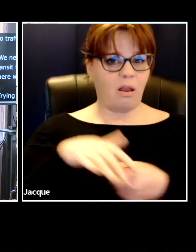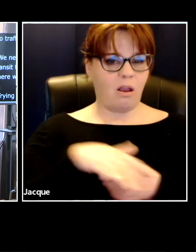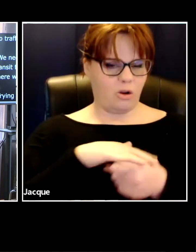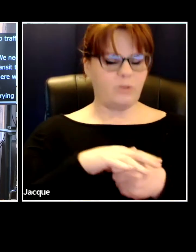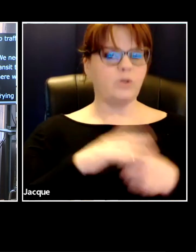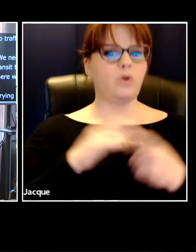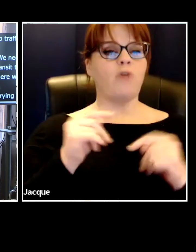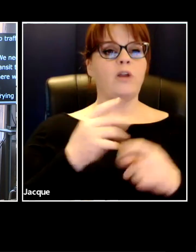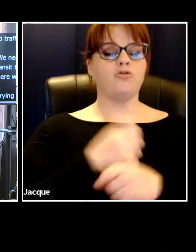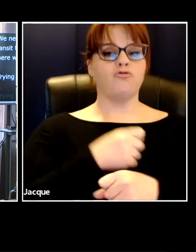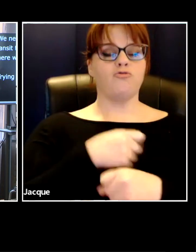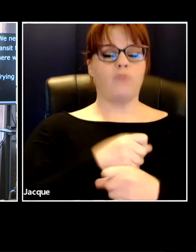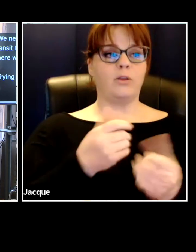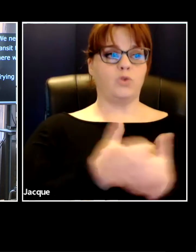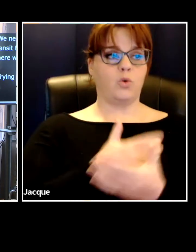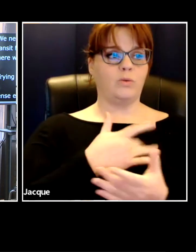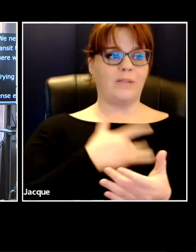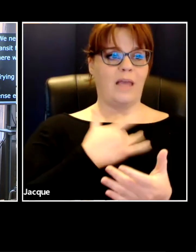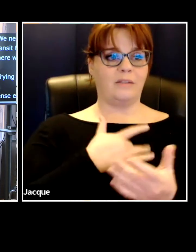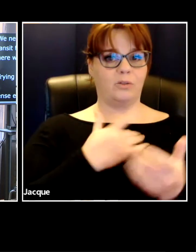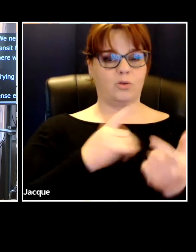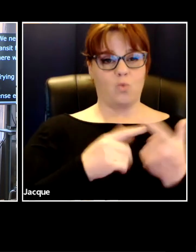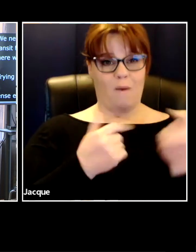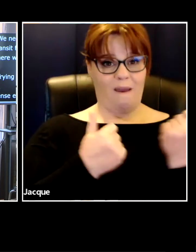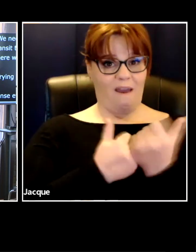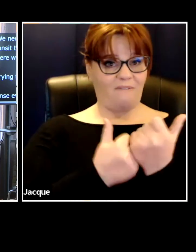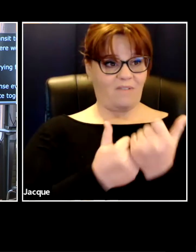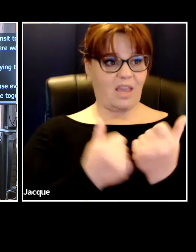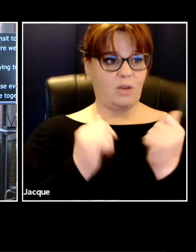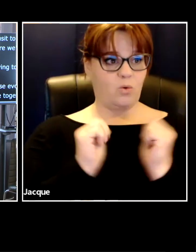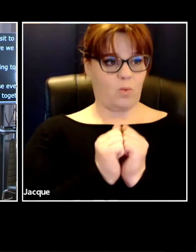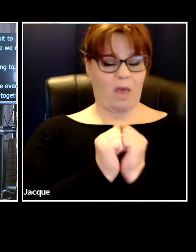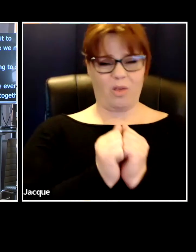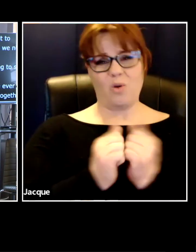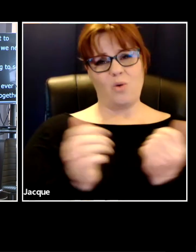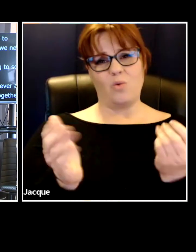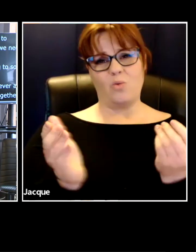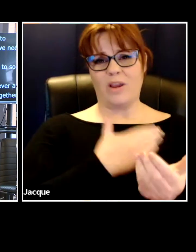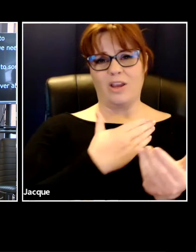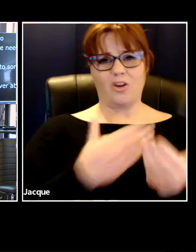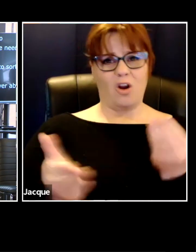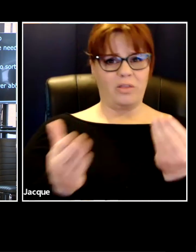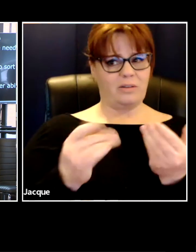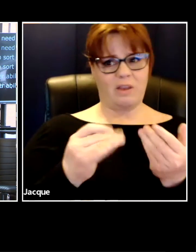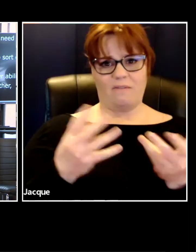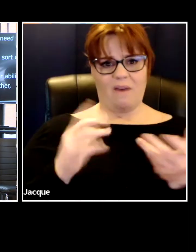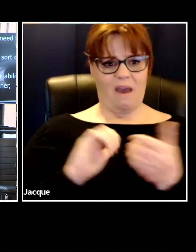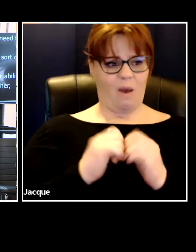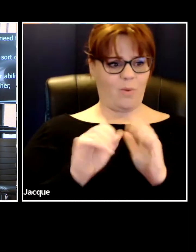ability to to advocate together um regardless of whether we identified as disabled or not